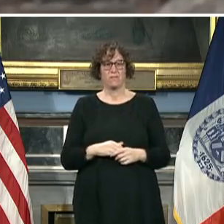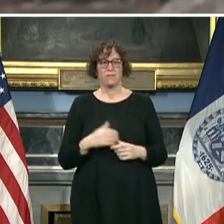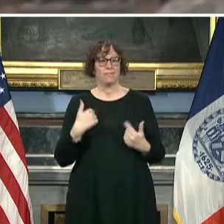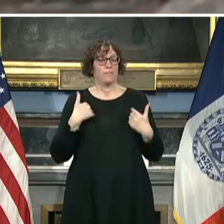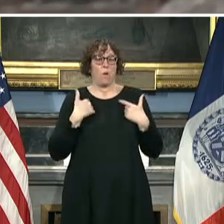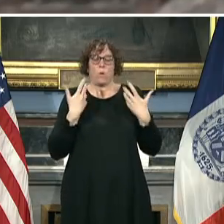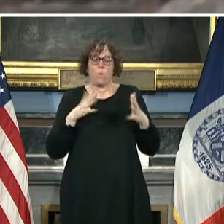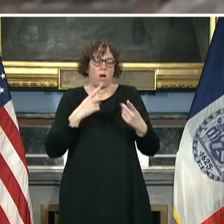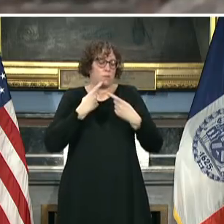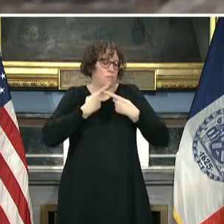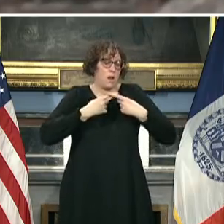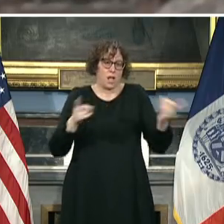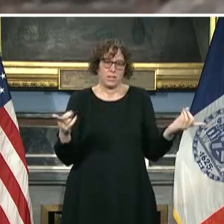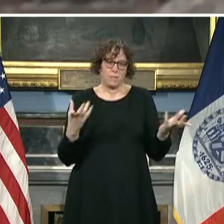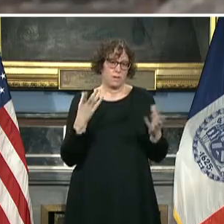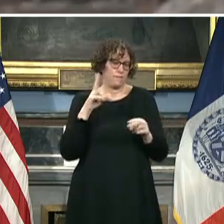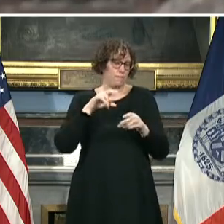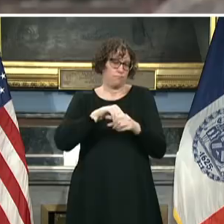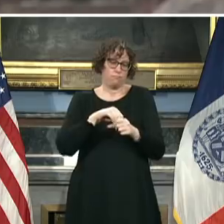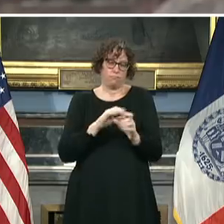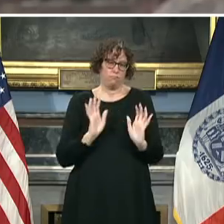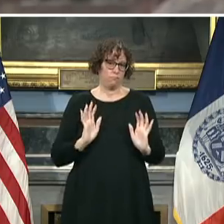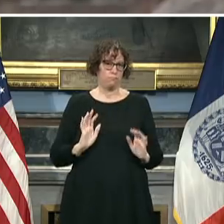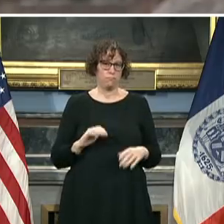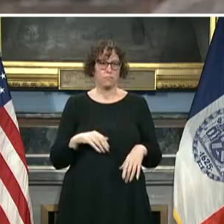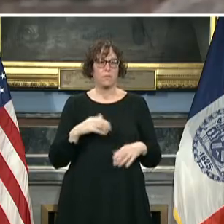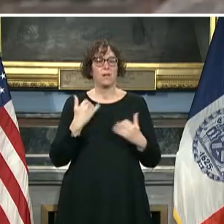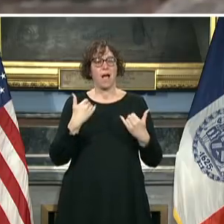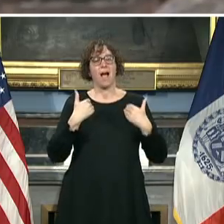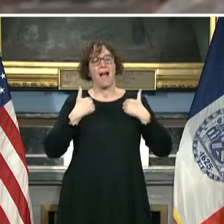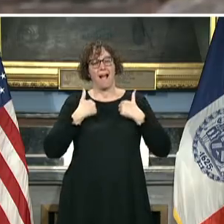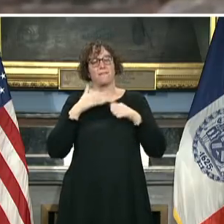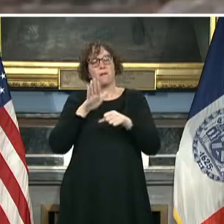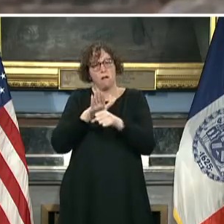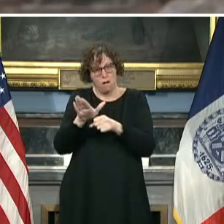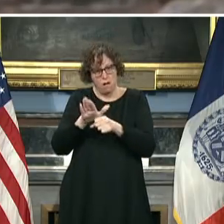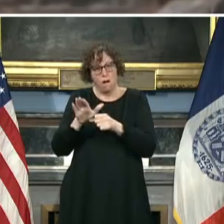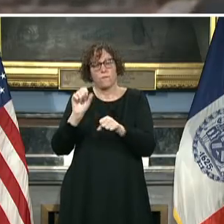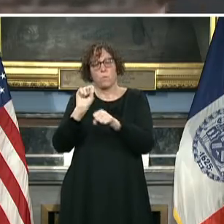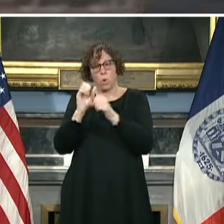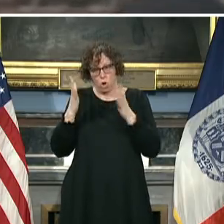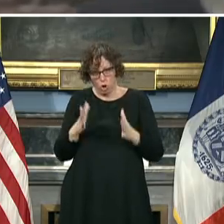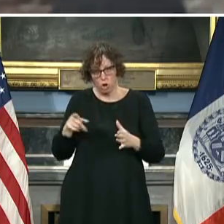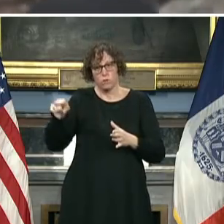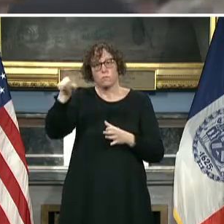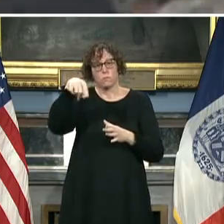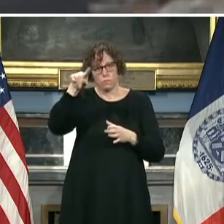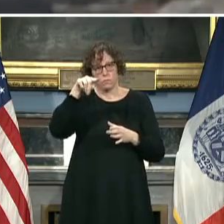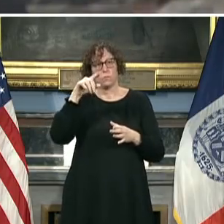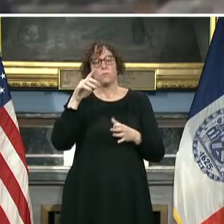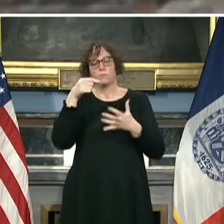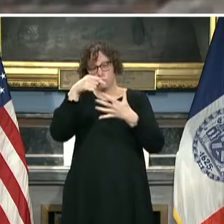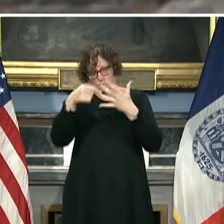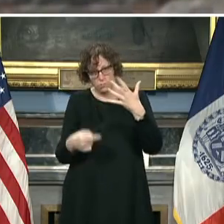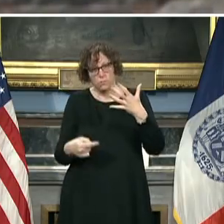VICTIMS OF CORONAVIRUS -- AGAIN, I'M NOT GOING TO GO INTO THOSE KIND OF DETAILS. AGAIN, I WILL SAY WE HAVE THE